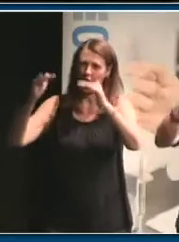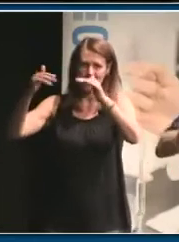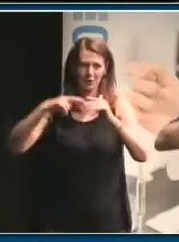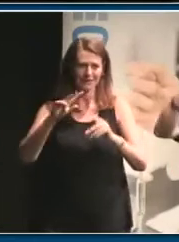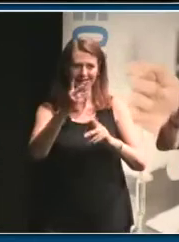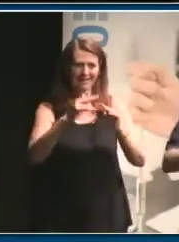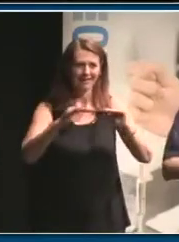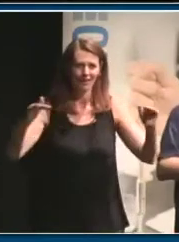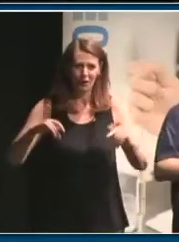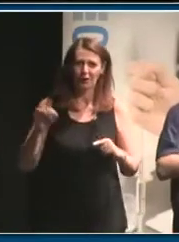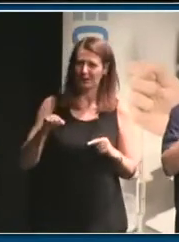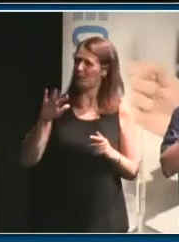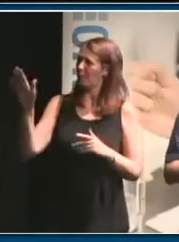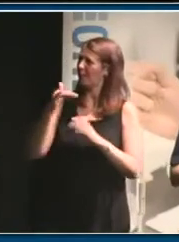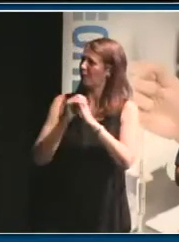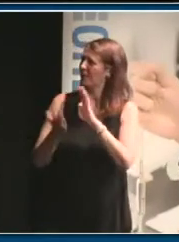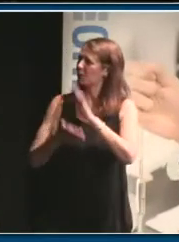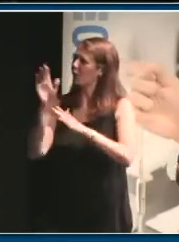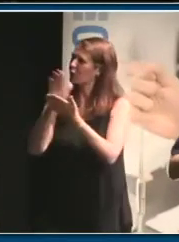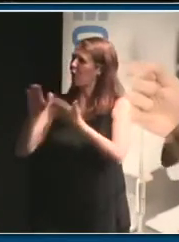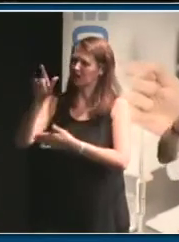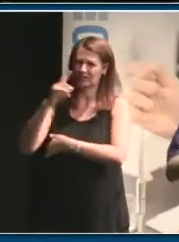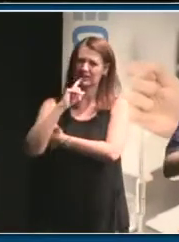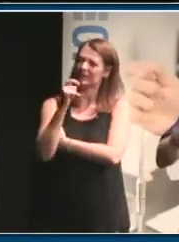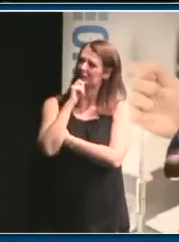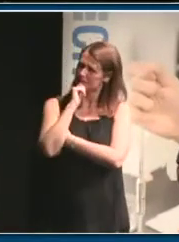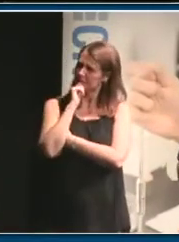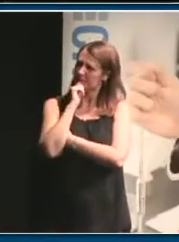my friends were going to college and so one day you know I decided okay maybe I'll go to college.